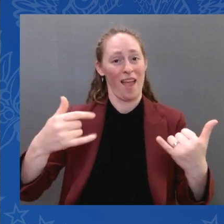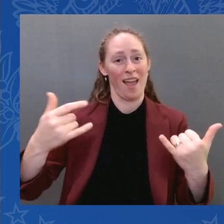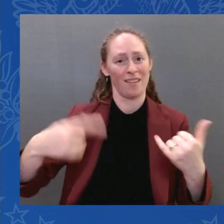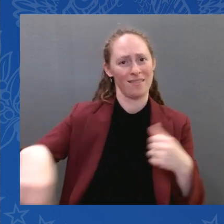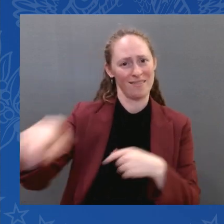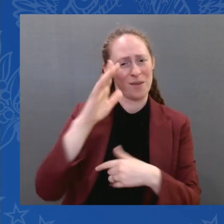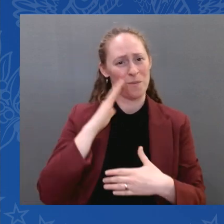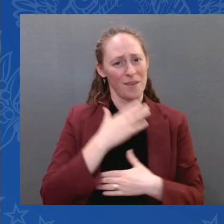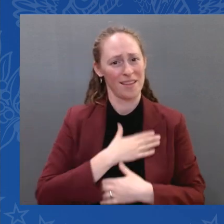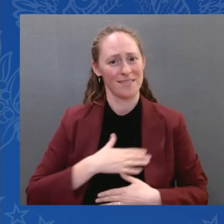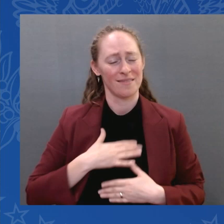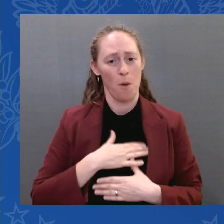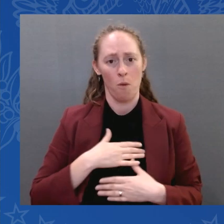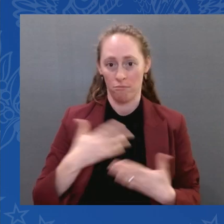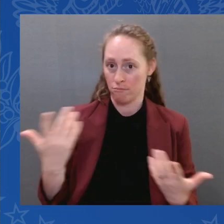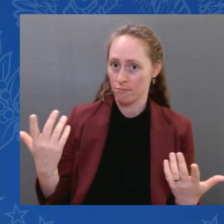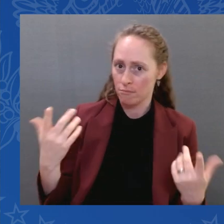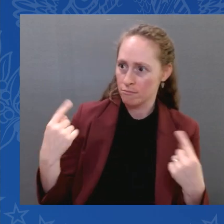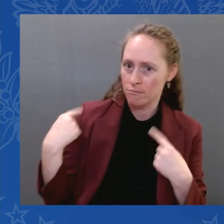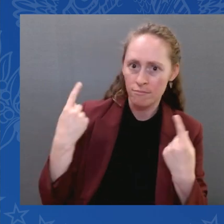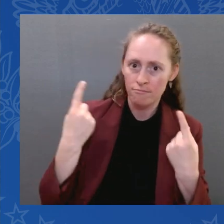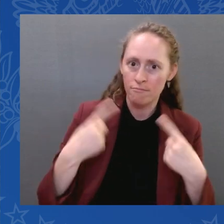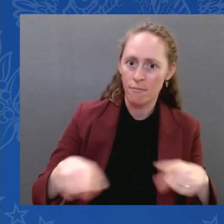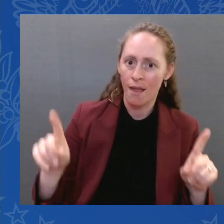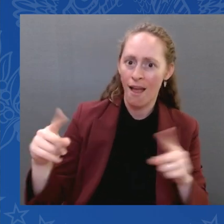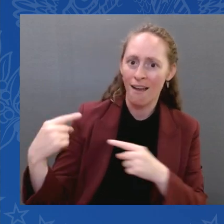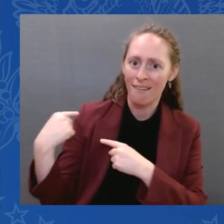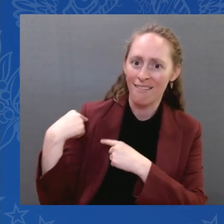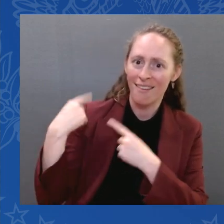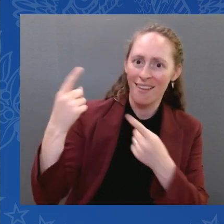And I remember our boys just when they were little boys,